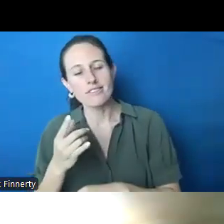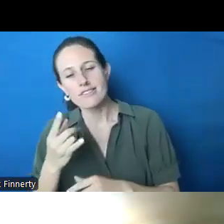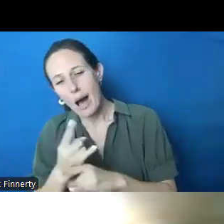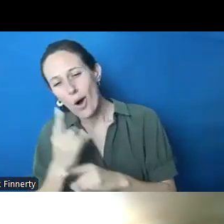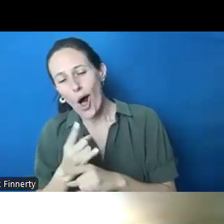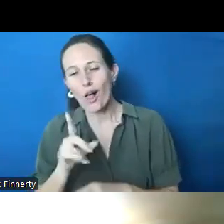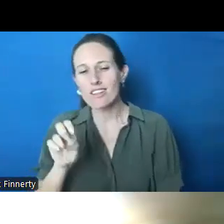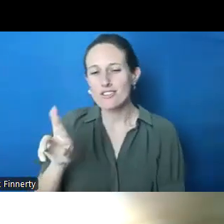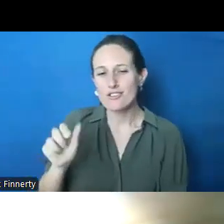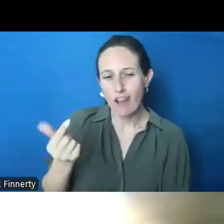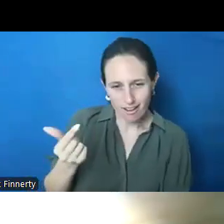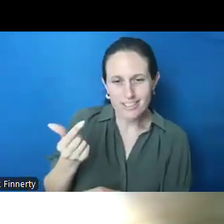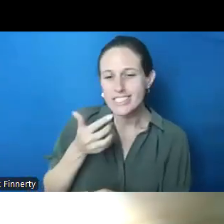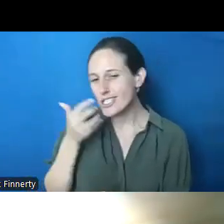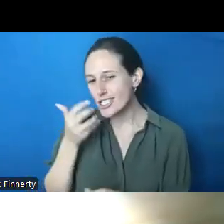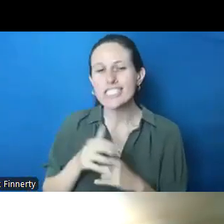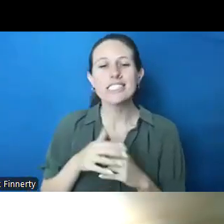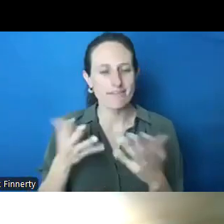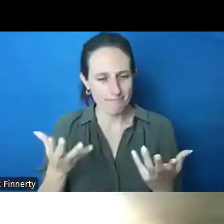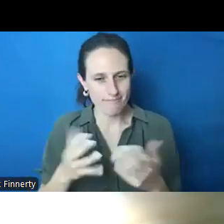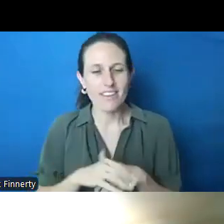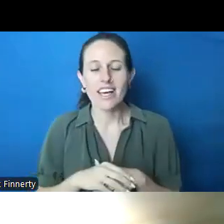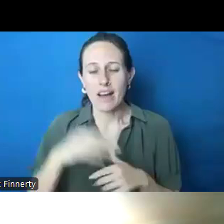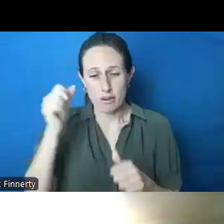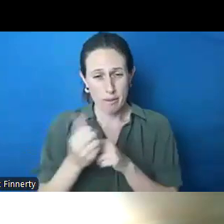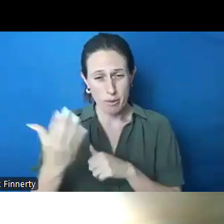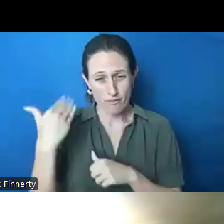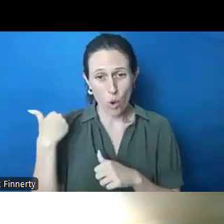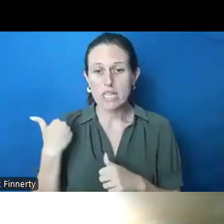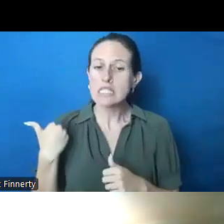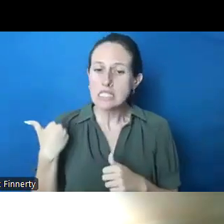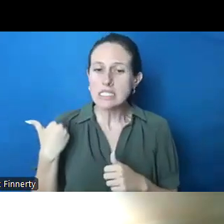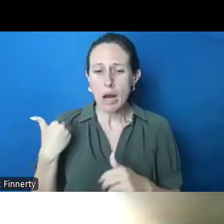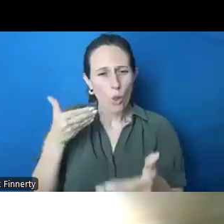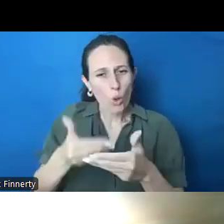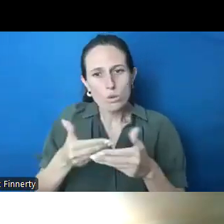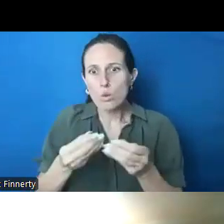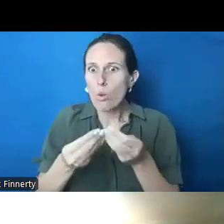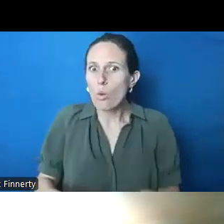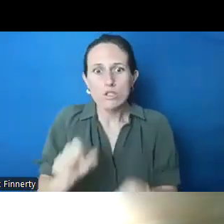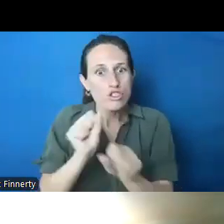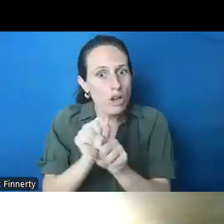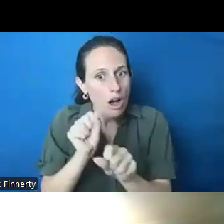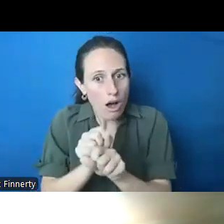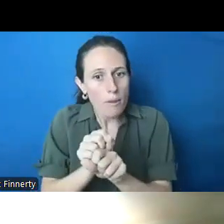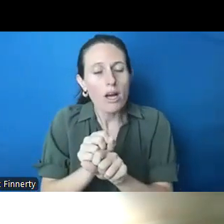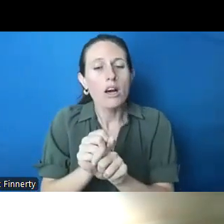for, oh, 44 years now, and I remember a time when I once lost a job because of my disability and now because of the ADA, that